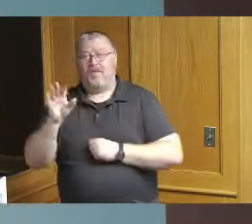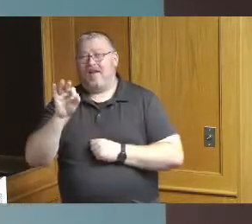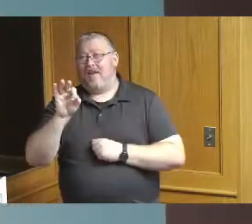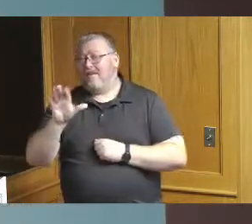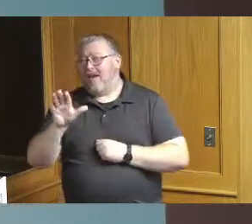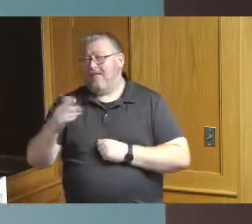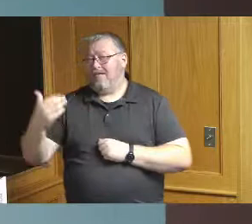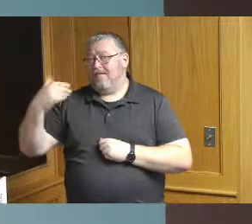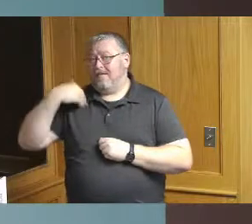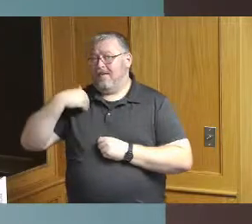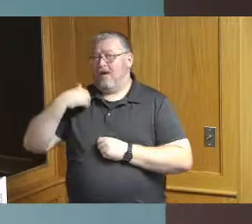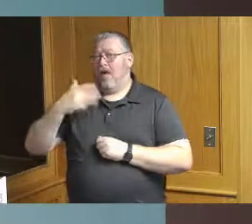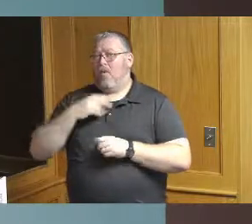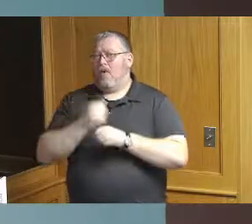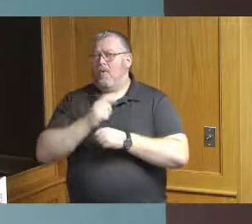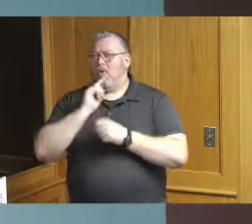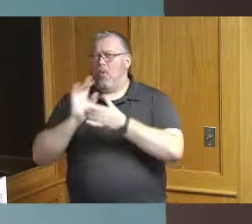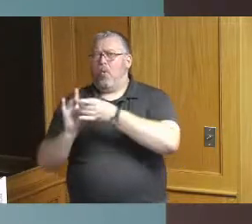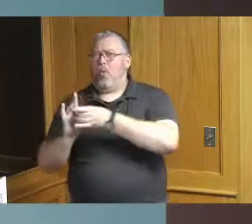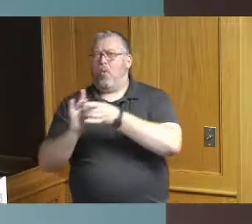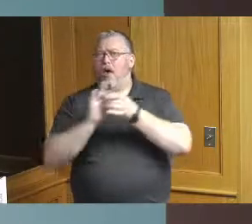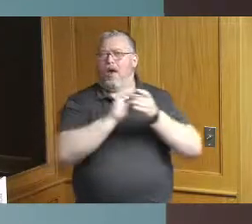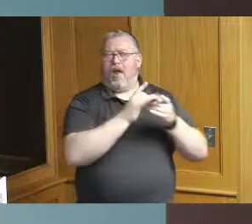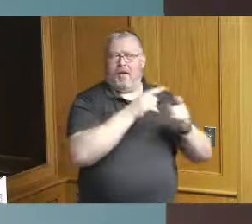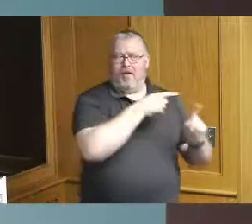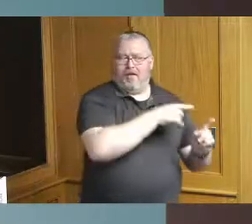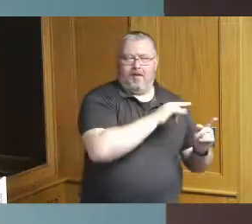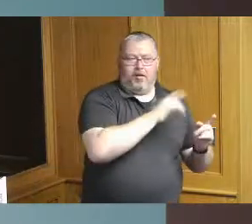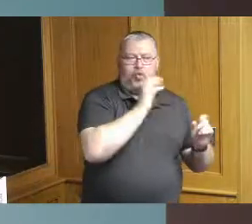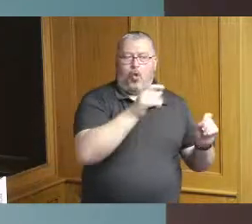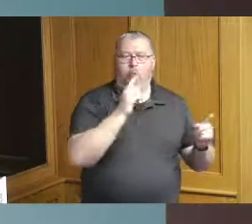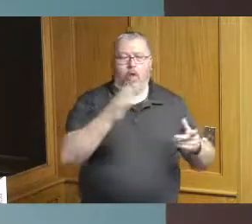that i want to make sure coordination happens and no one drops the ball that is the key